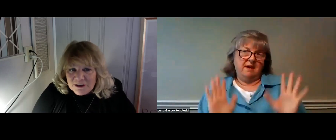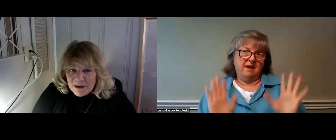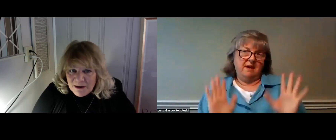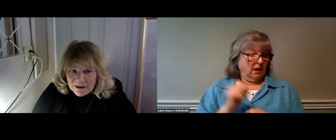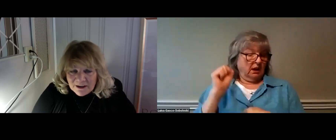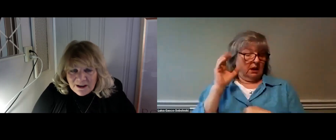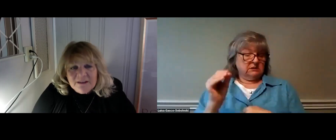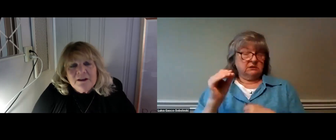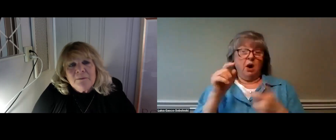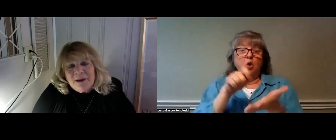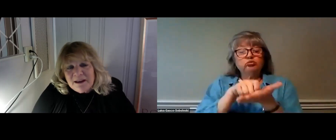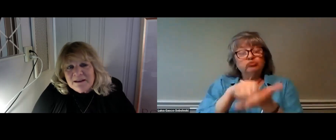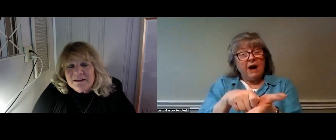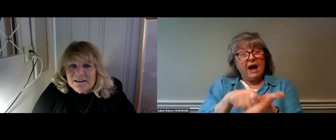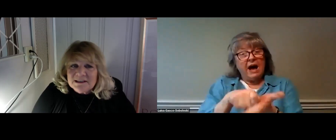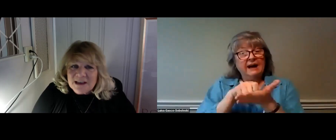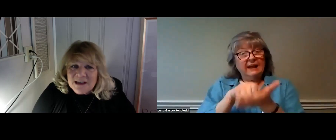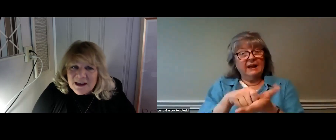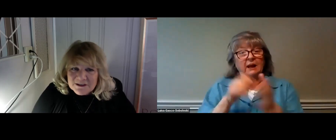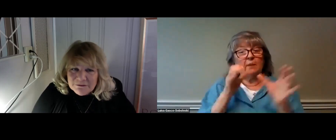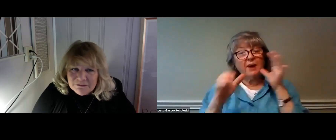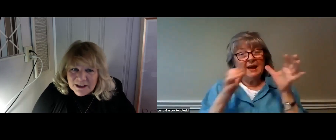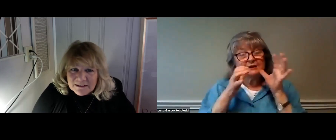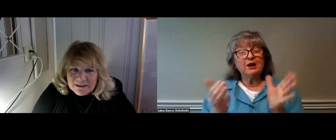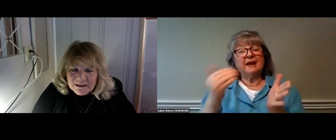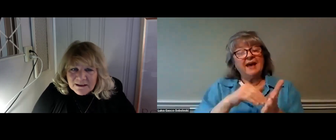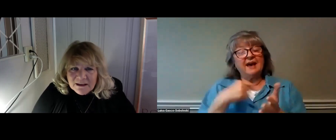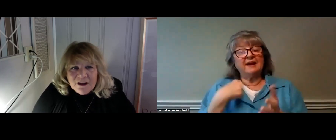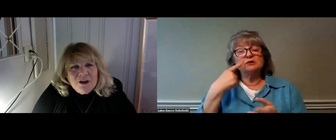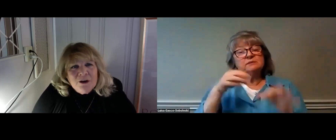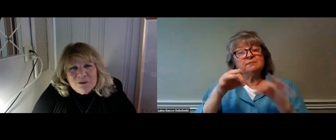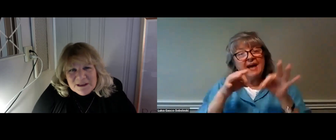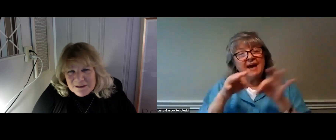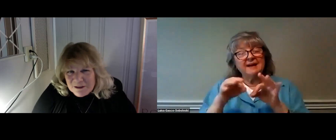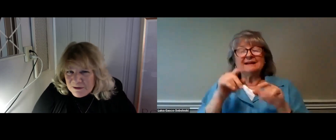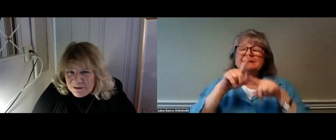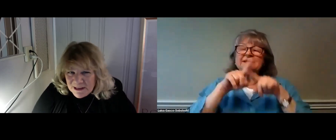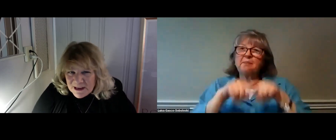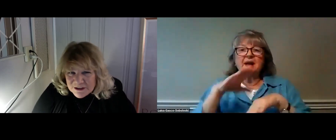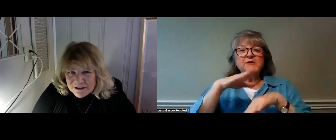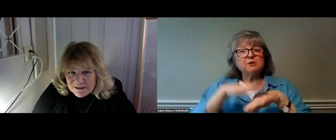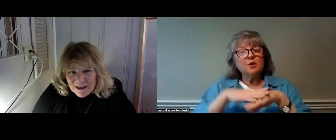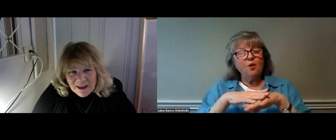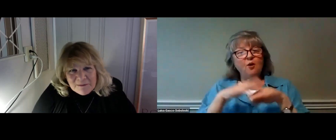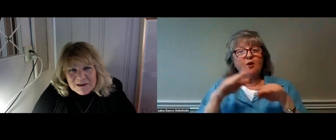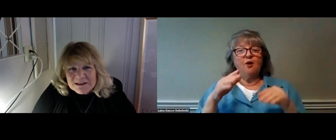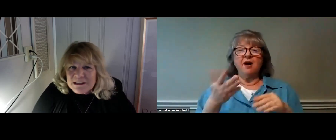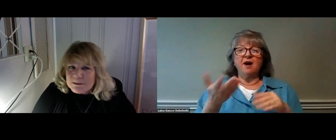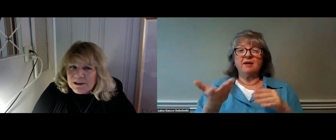America but the signs are different. Written communication, I must explain to